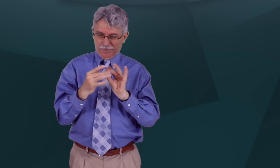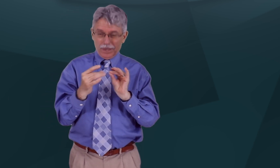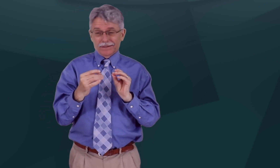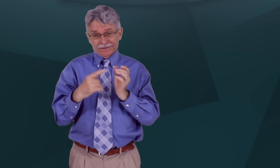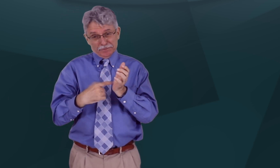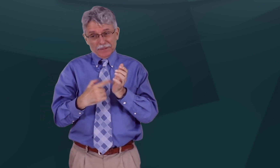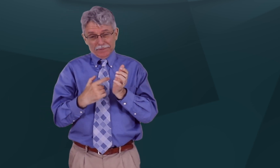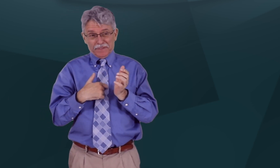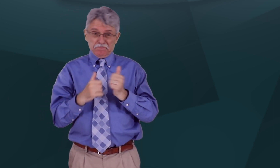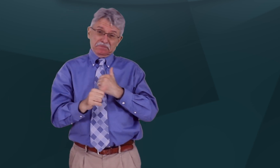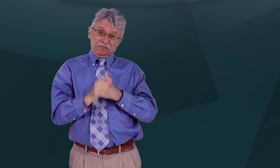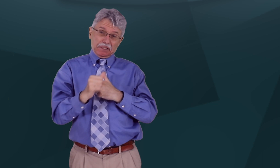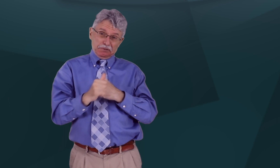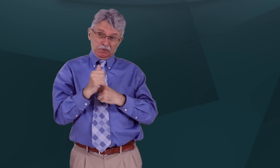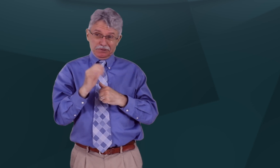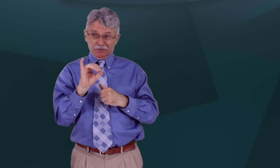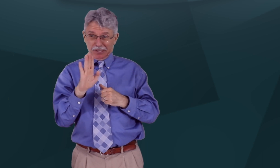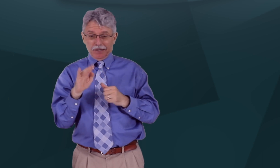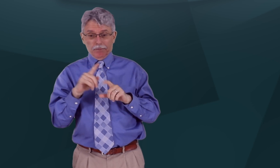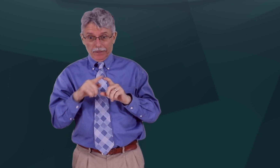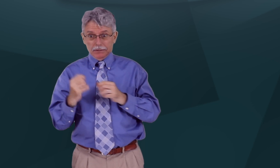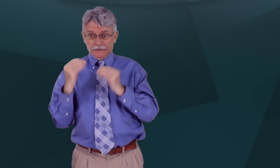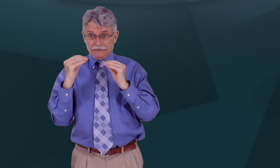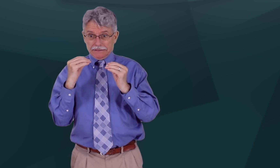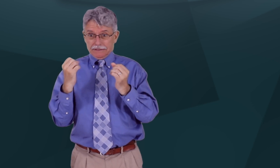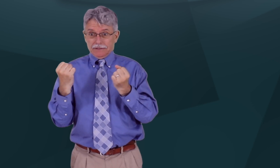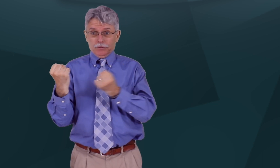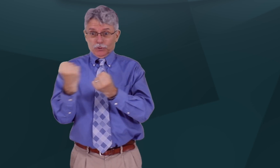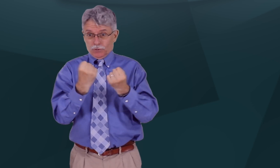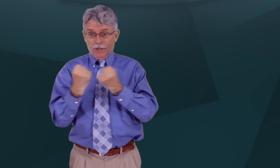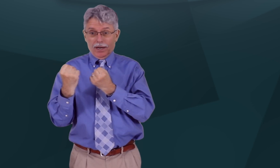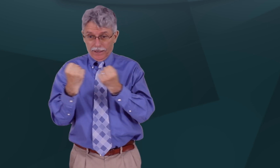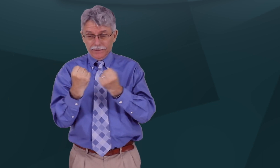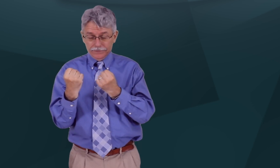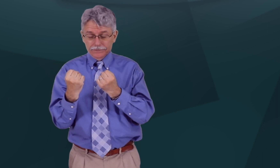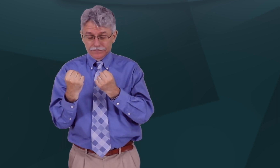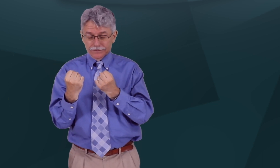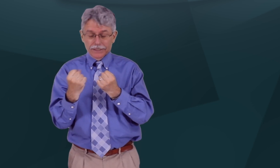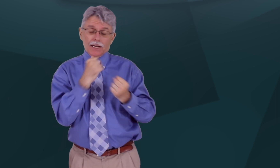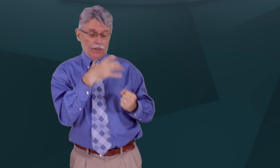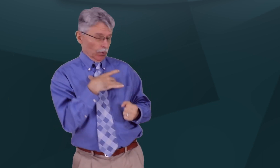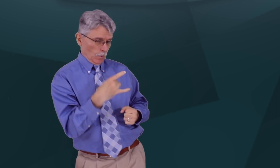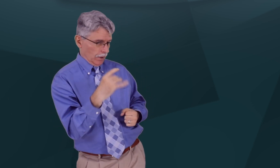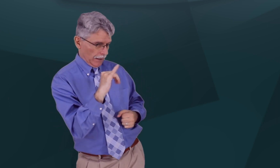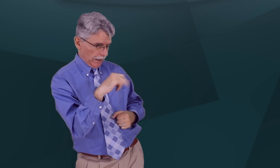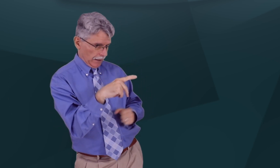As I talked about earlier -- in some ways I have a dangerous job, but teaching deaf kids to drive!